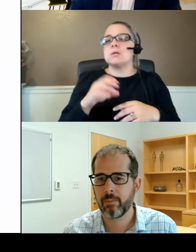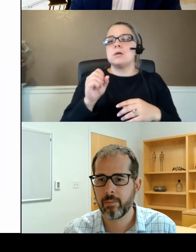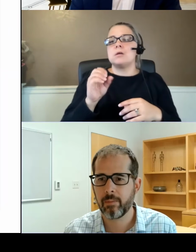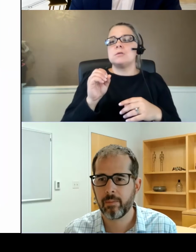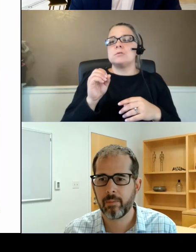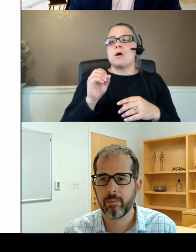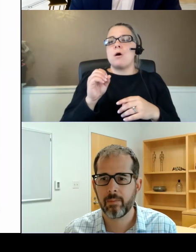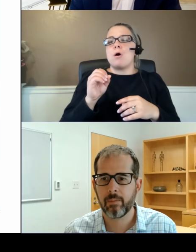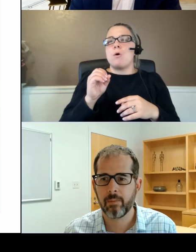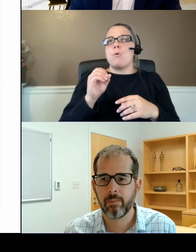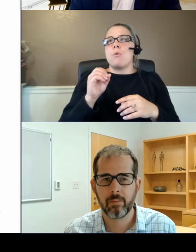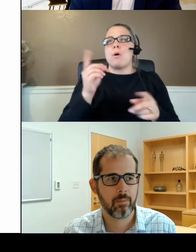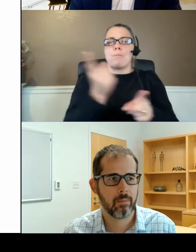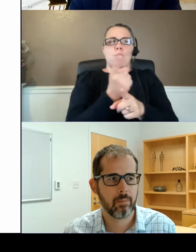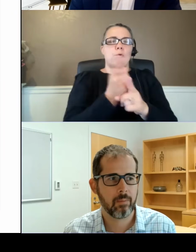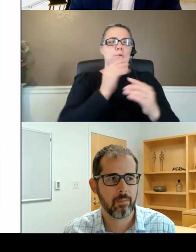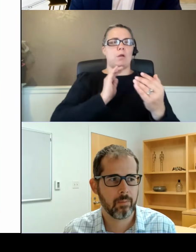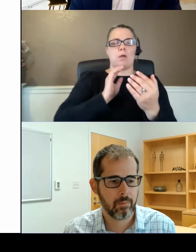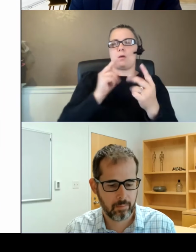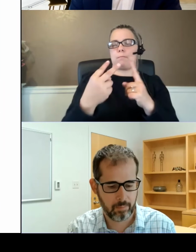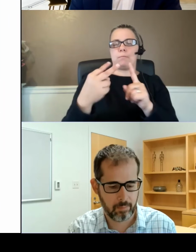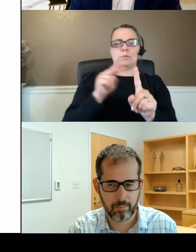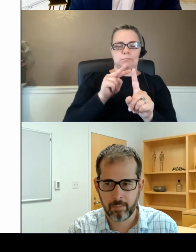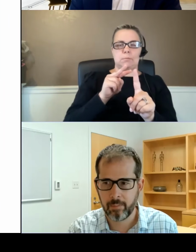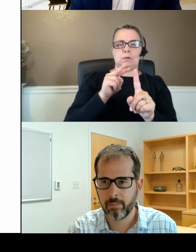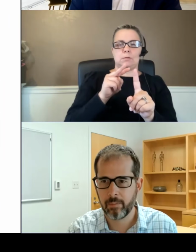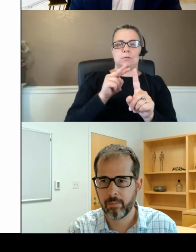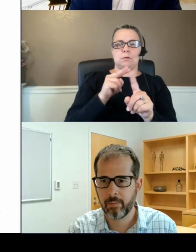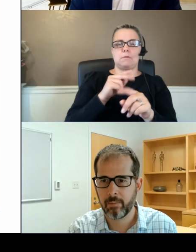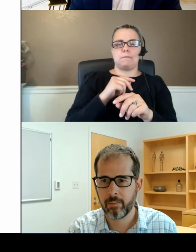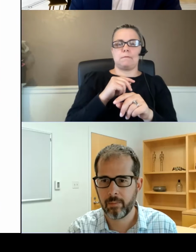the right way to think about accommodations, is to say those come after we've done everything we